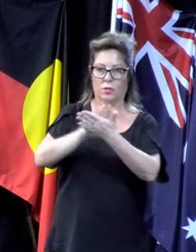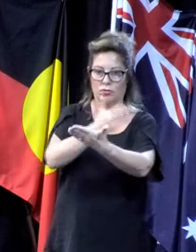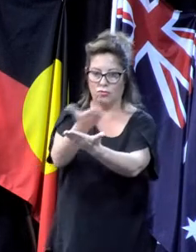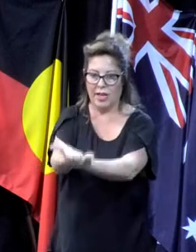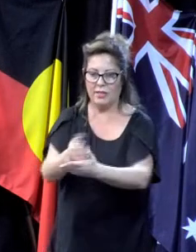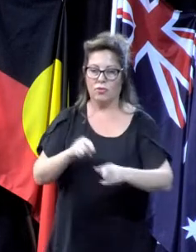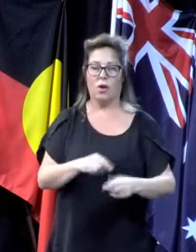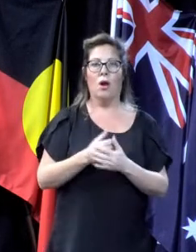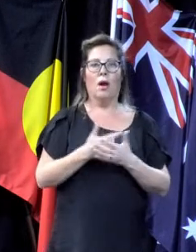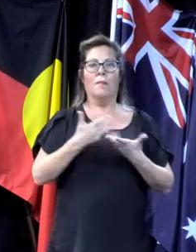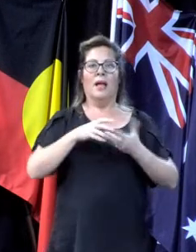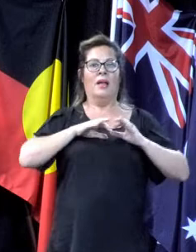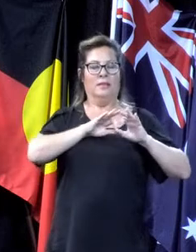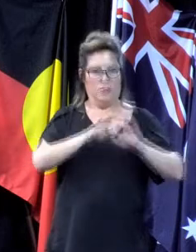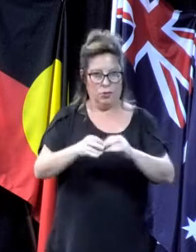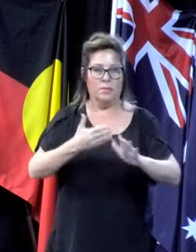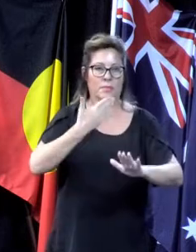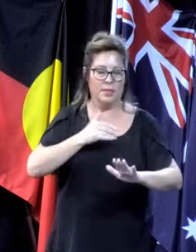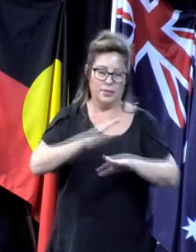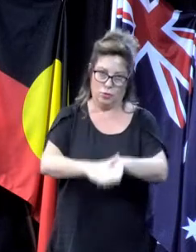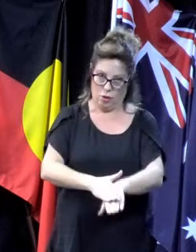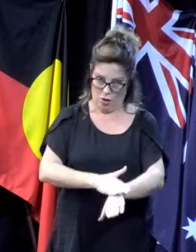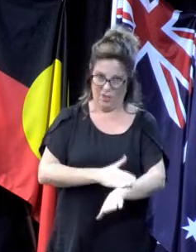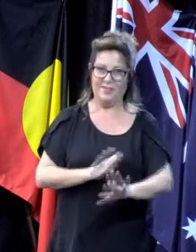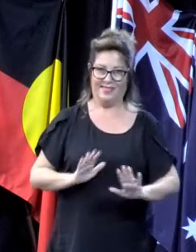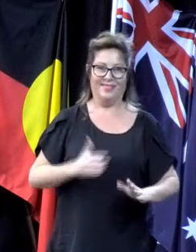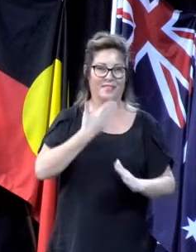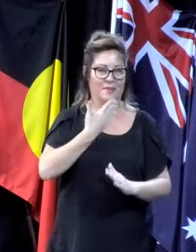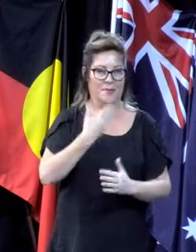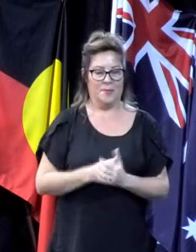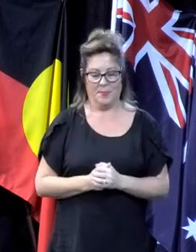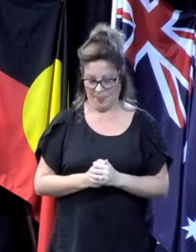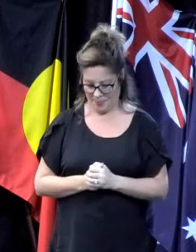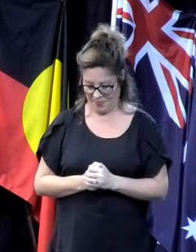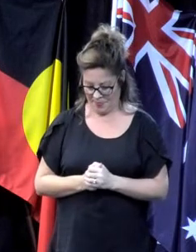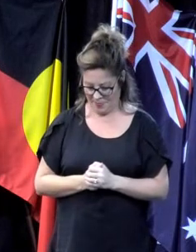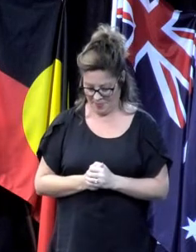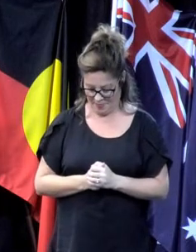So, just if you don't mind, just a little bit more slowly. Sure. Thank you. Yes, absolutely.